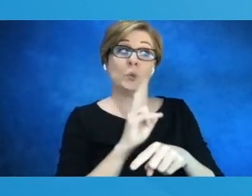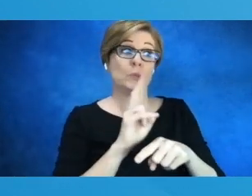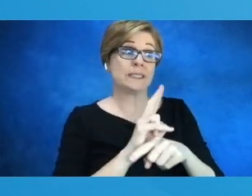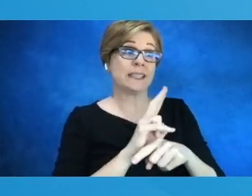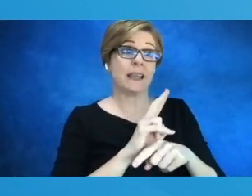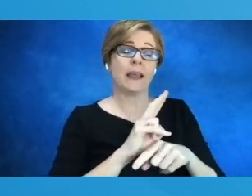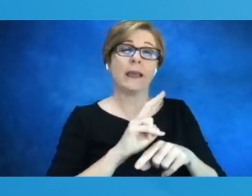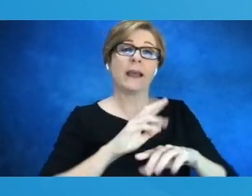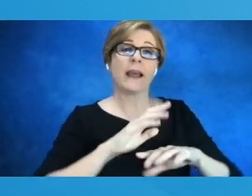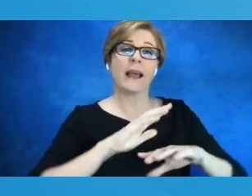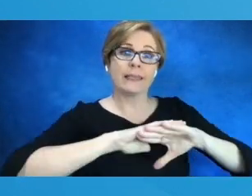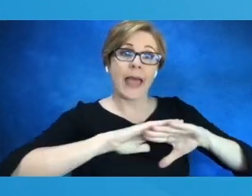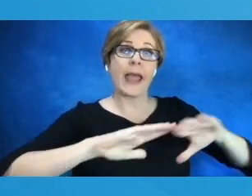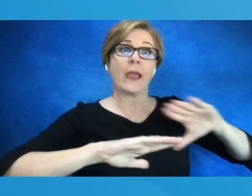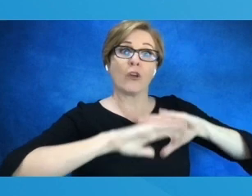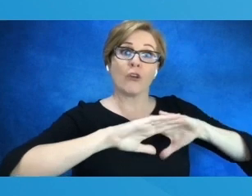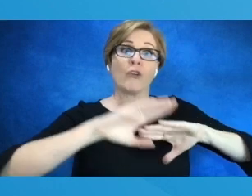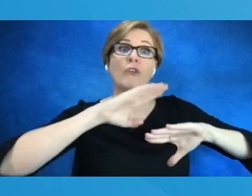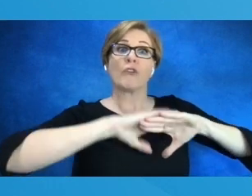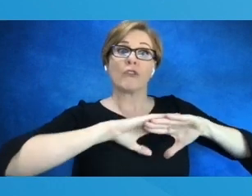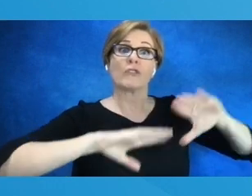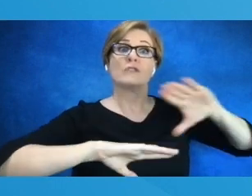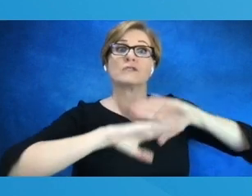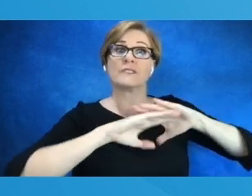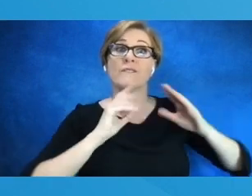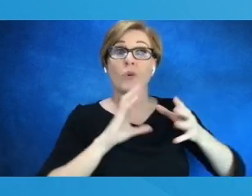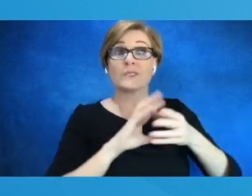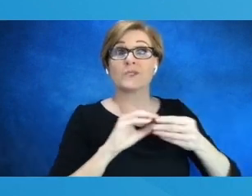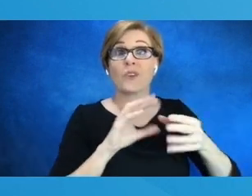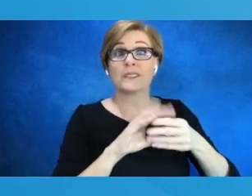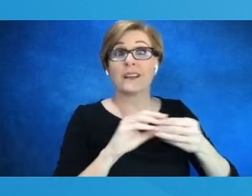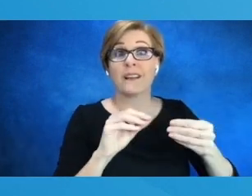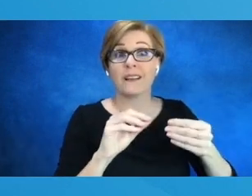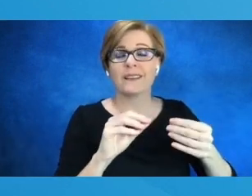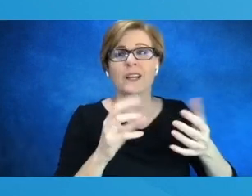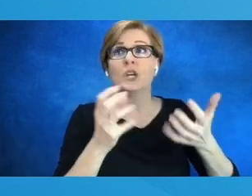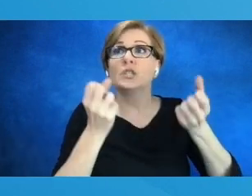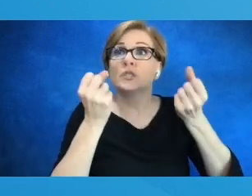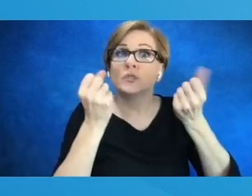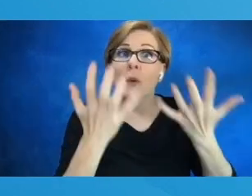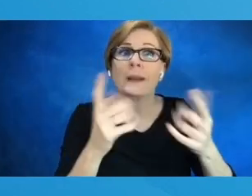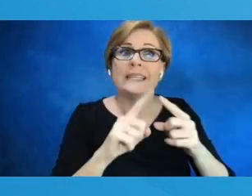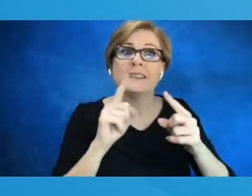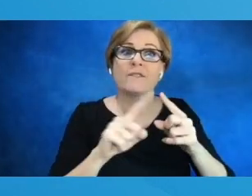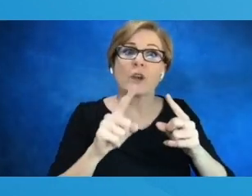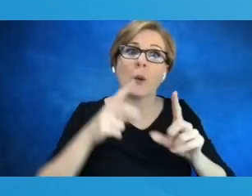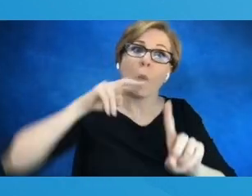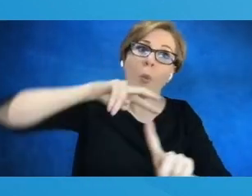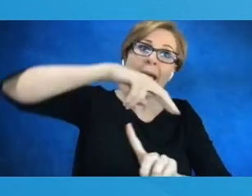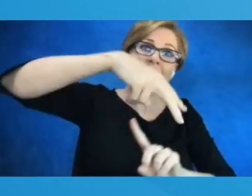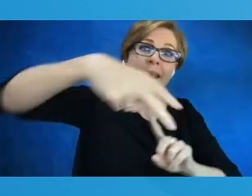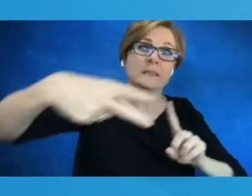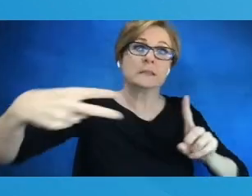There are so many different ways that people are thinking about history, so many different perspectives.